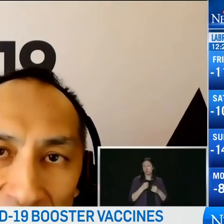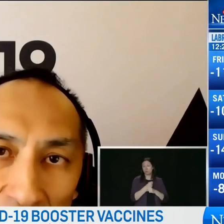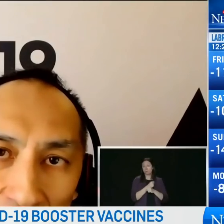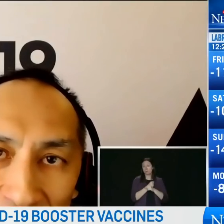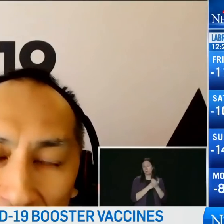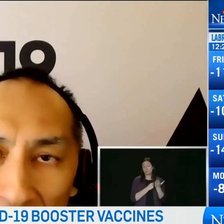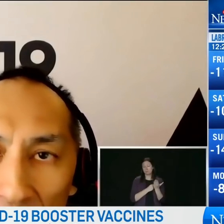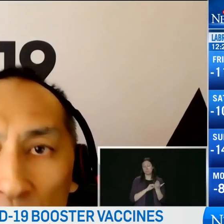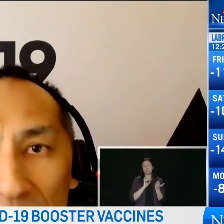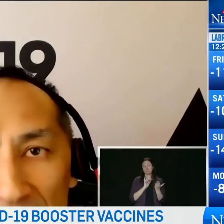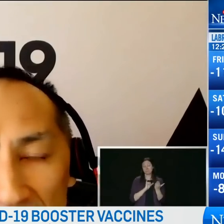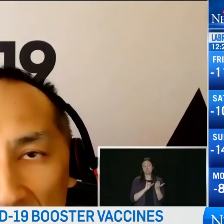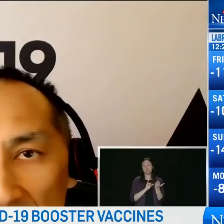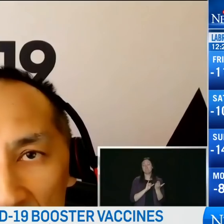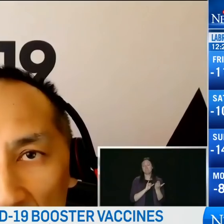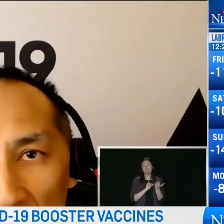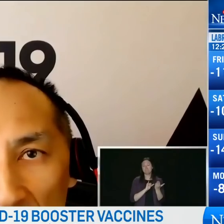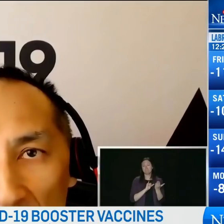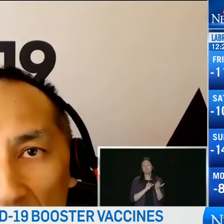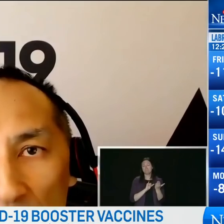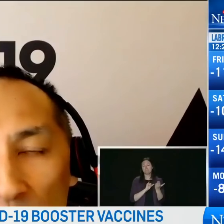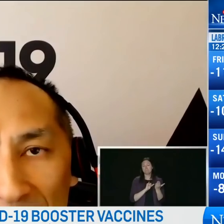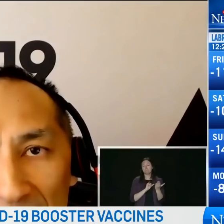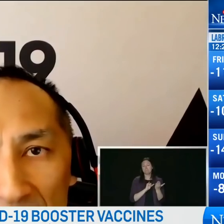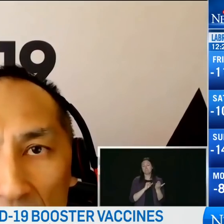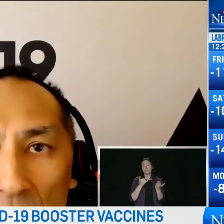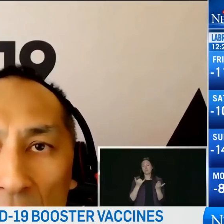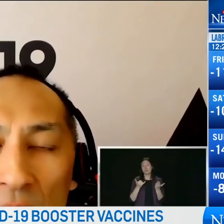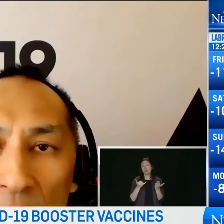VACCINATION.